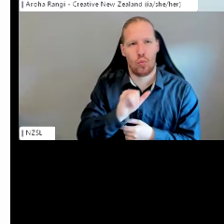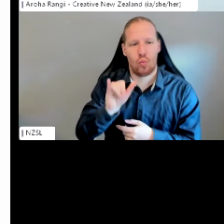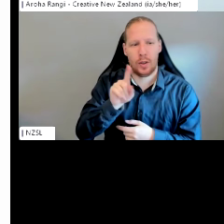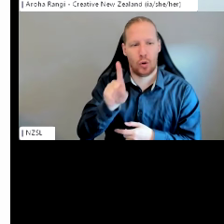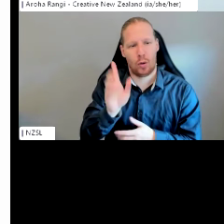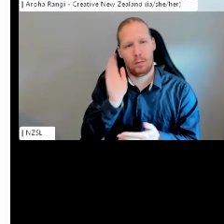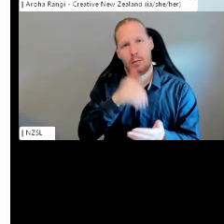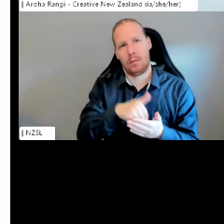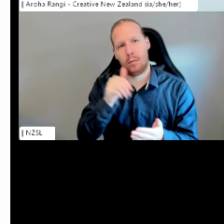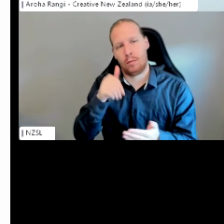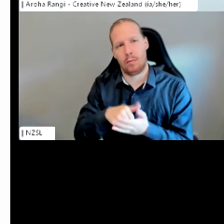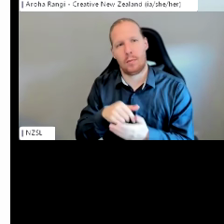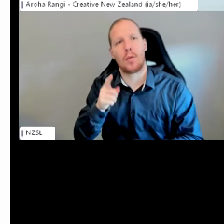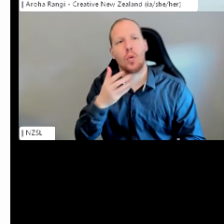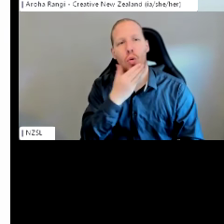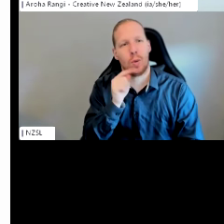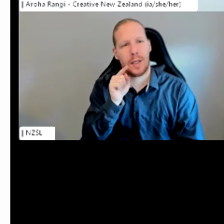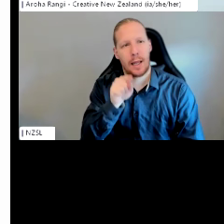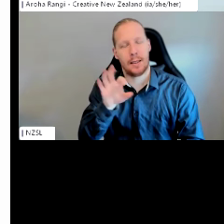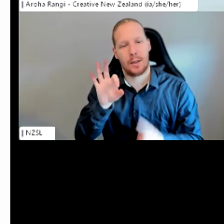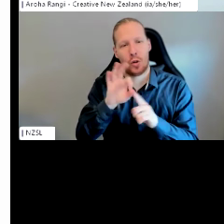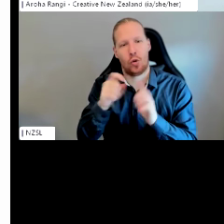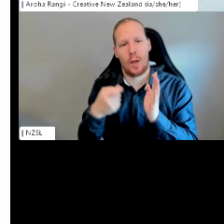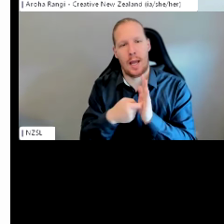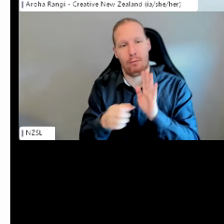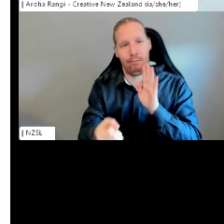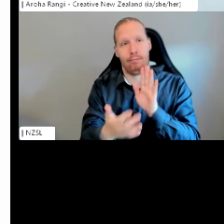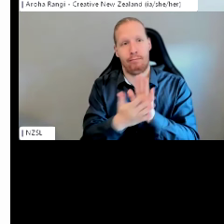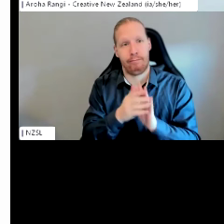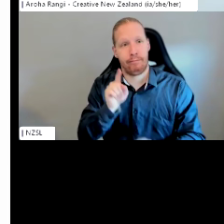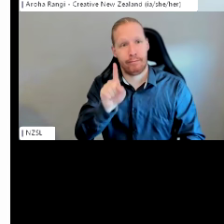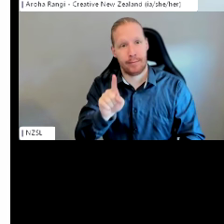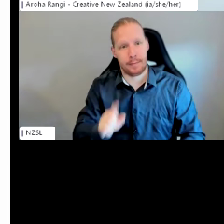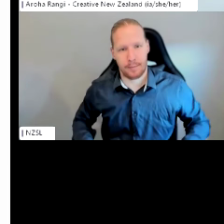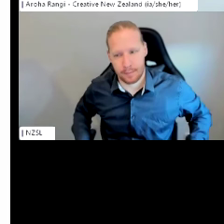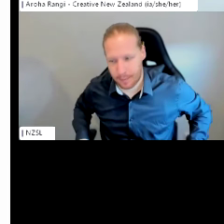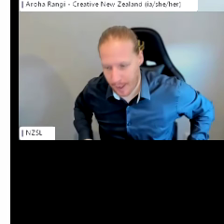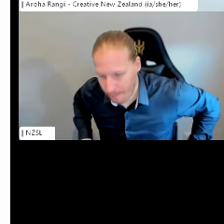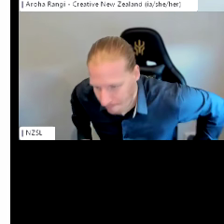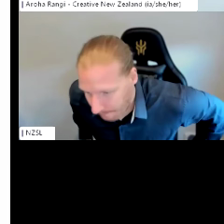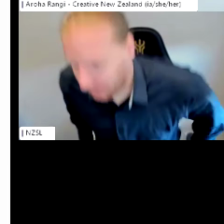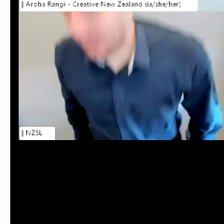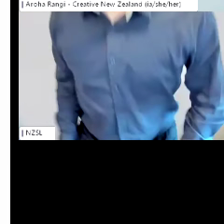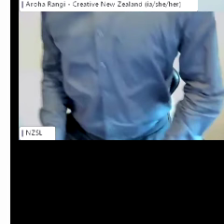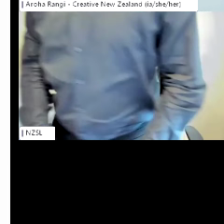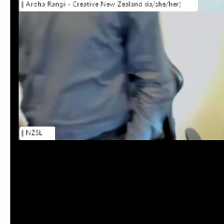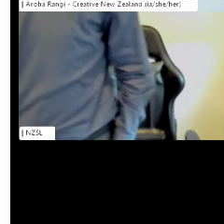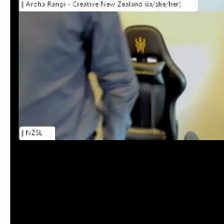having another go, um, this QR code um, with the film dinosaur in the middle um, or um, or this uh,